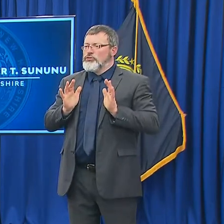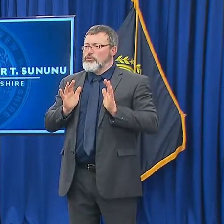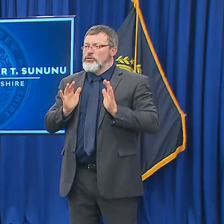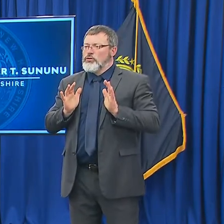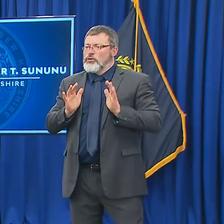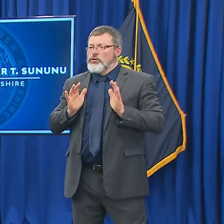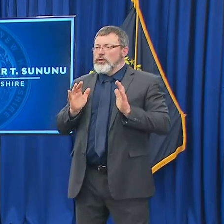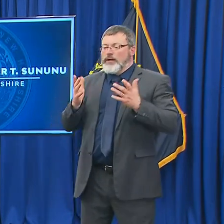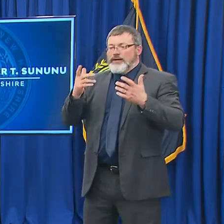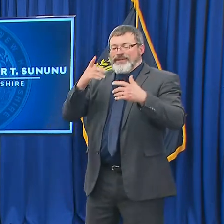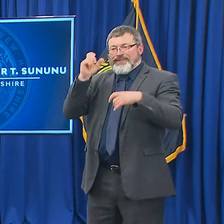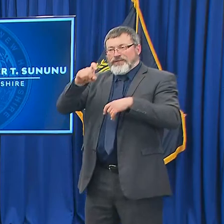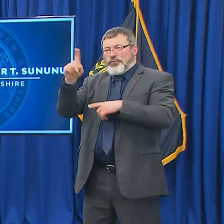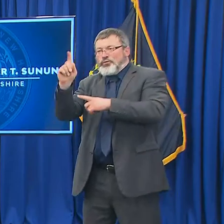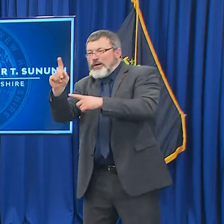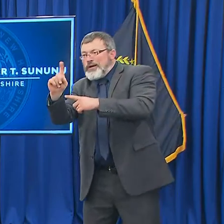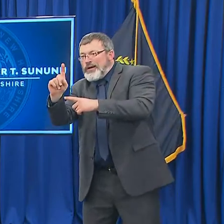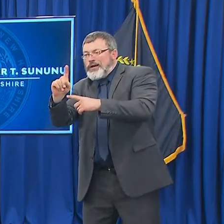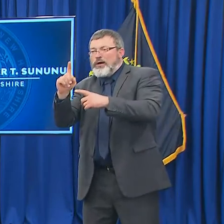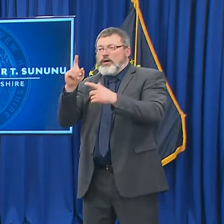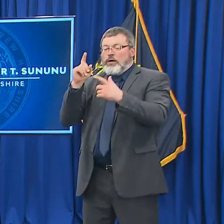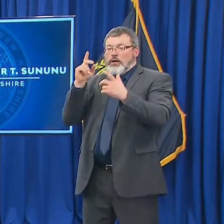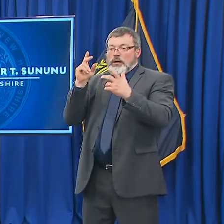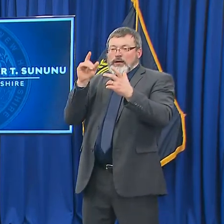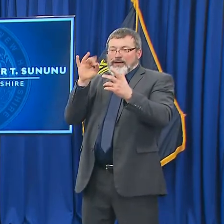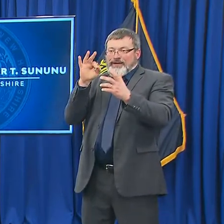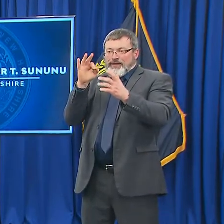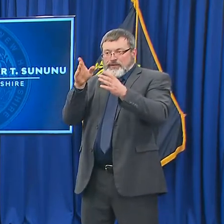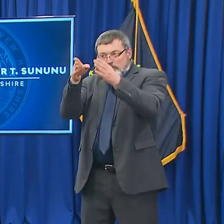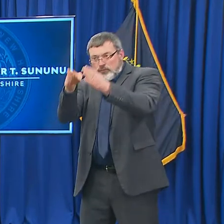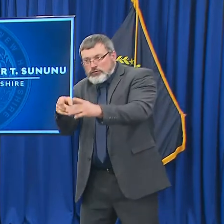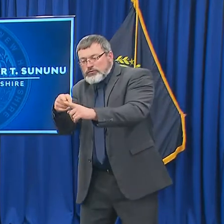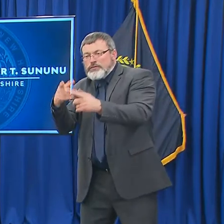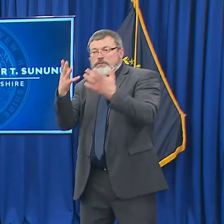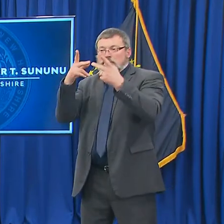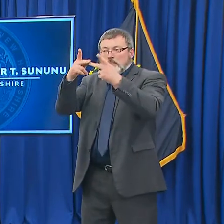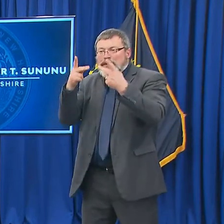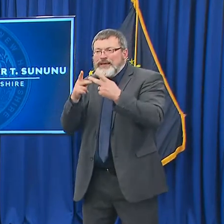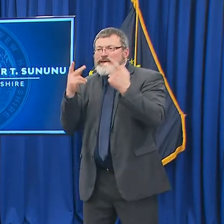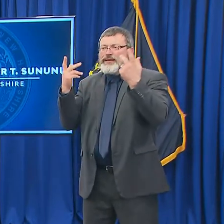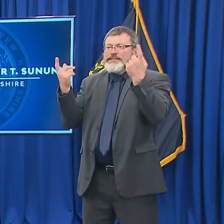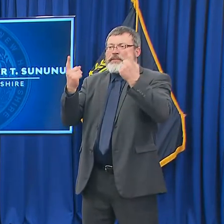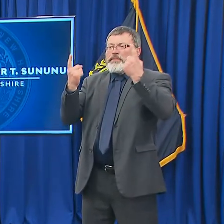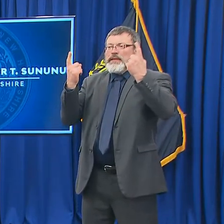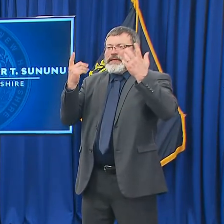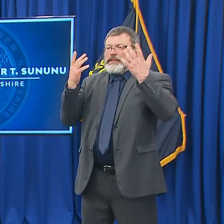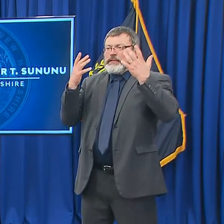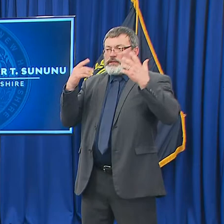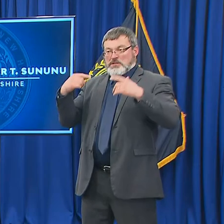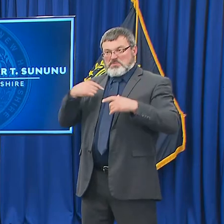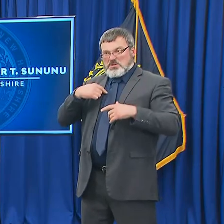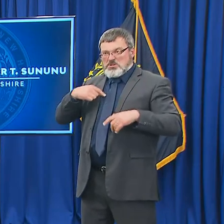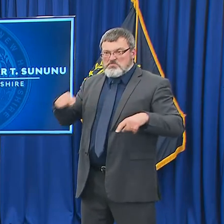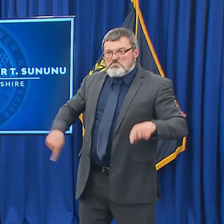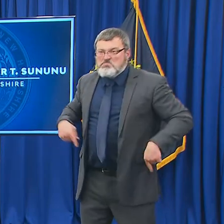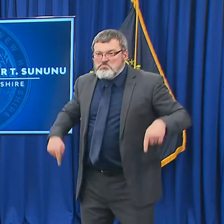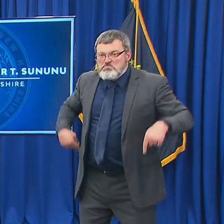of the state. If you if you will, the Grafton Sullivan cost county counties that typically, I mean, for a while, they had maybe two or three cases